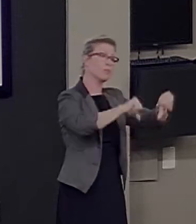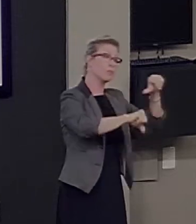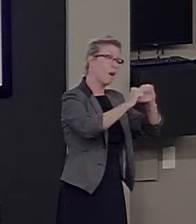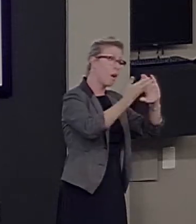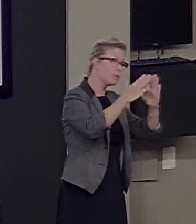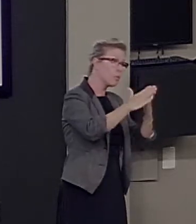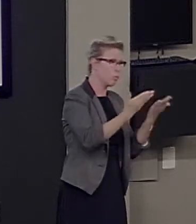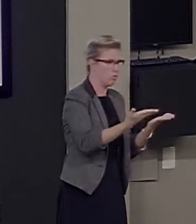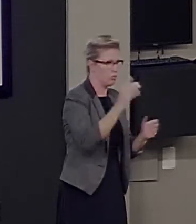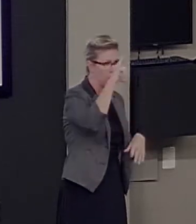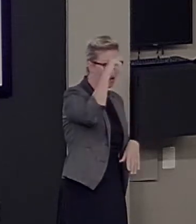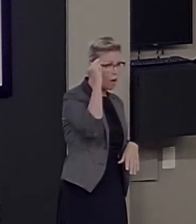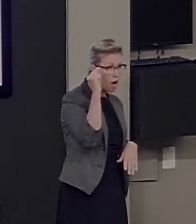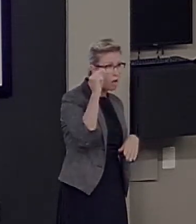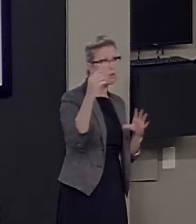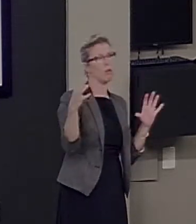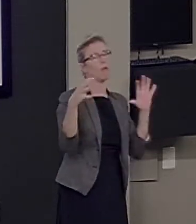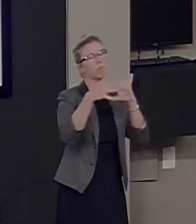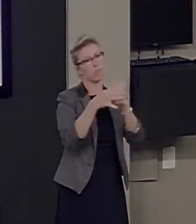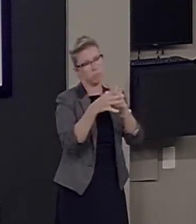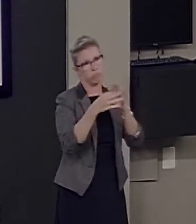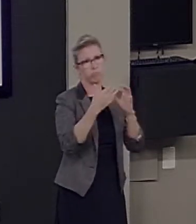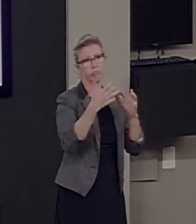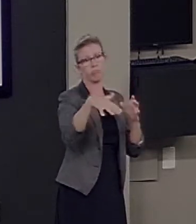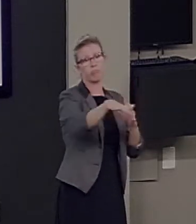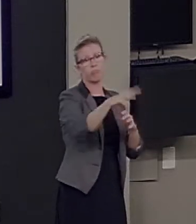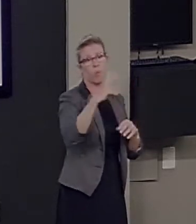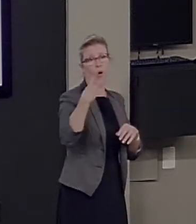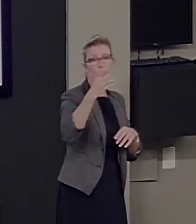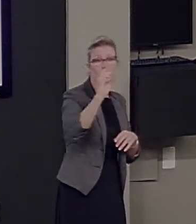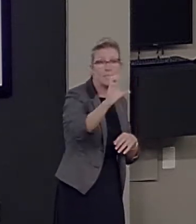here in Gallaudet in Washington D.C. and across the nation.